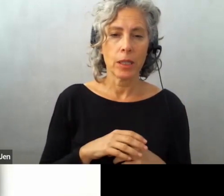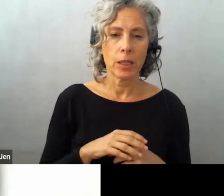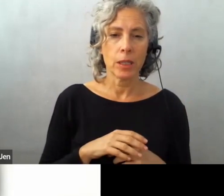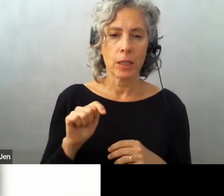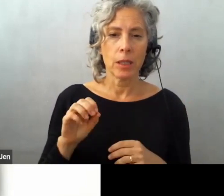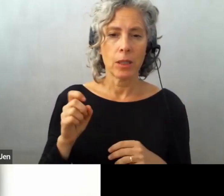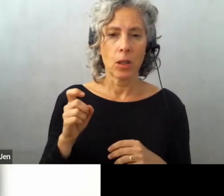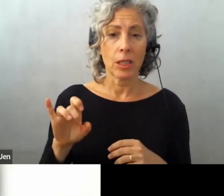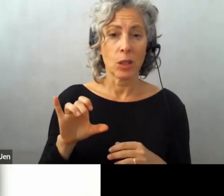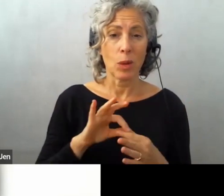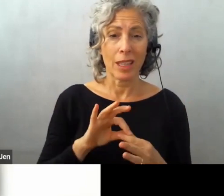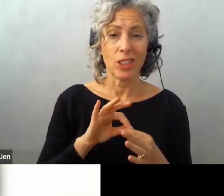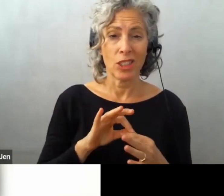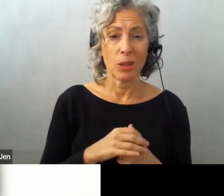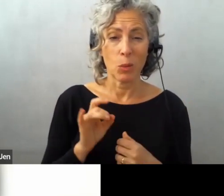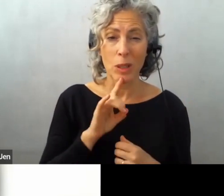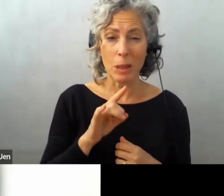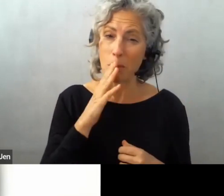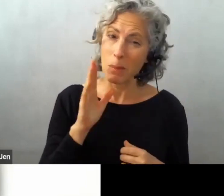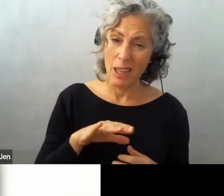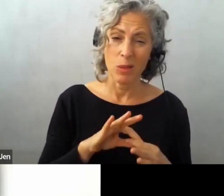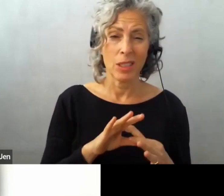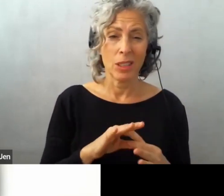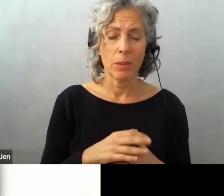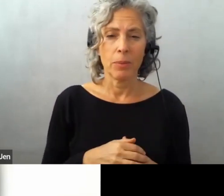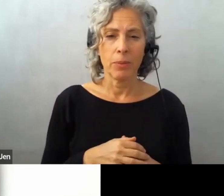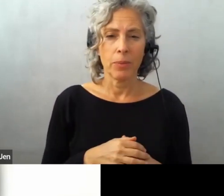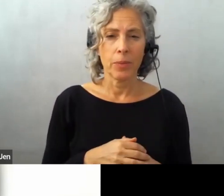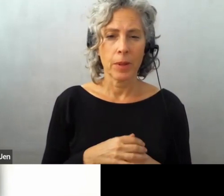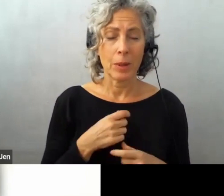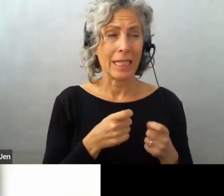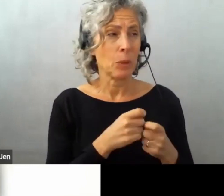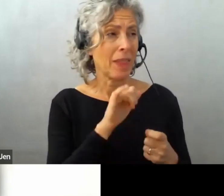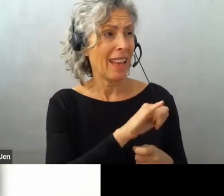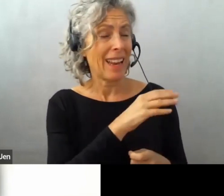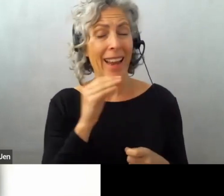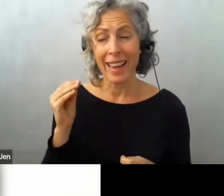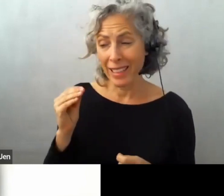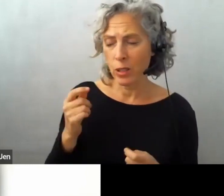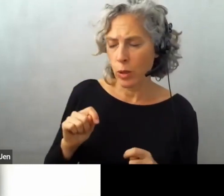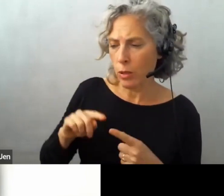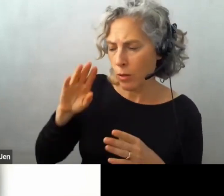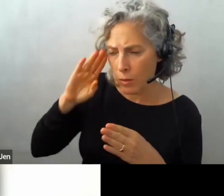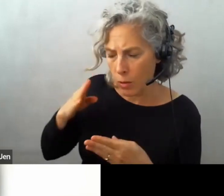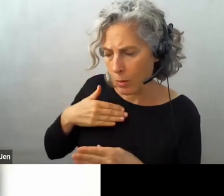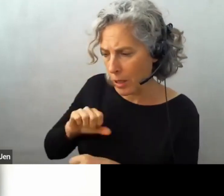toxic relationship. And so I was dealing with that and trying to focus on my job as well. And